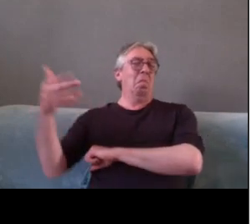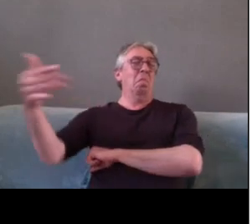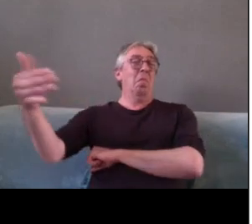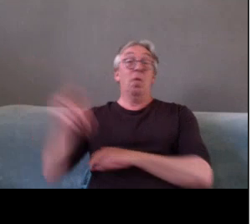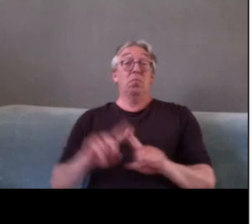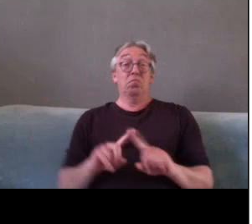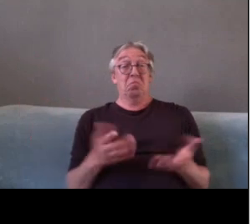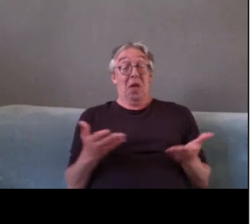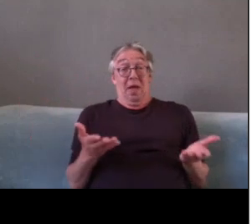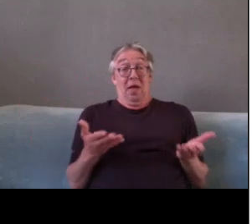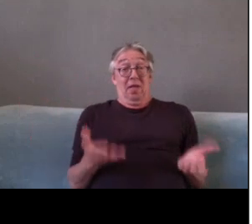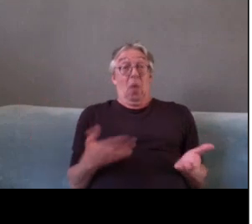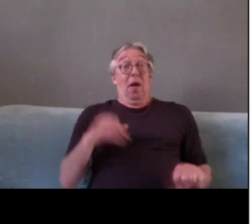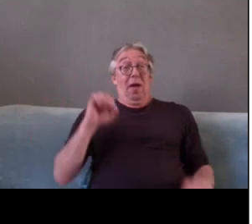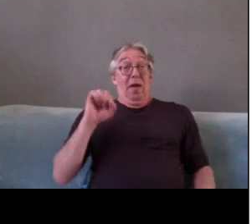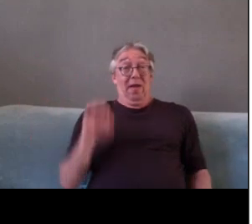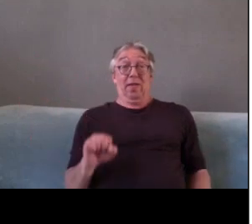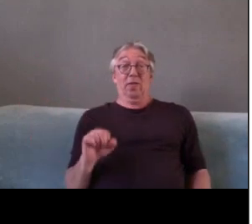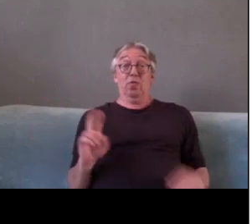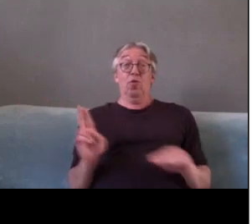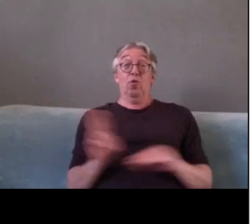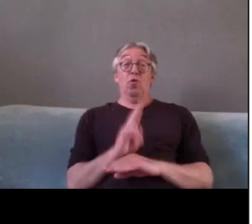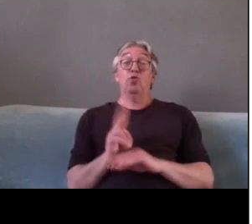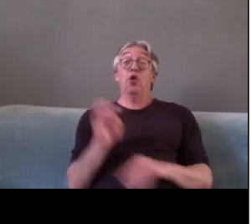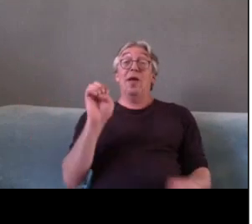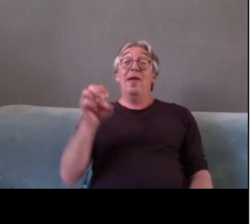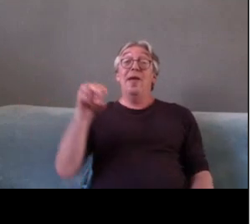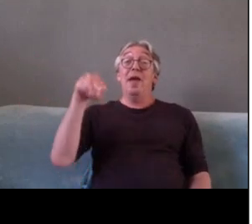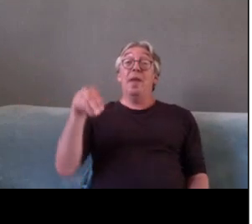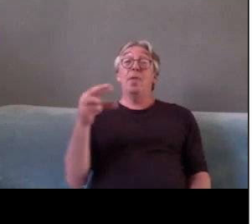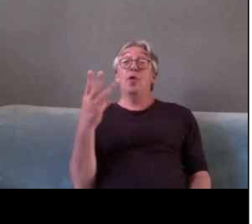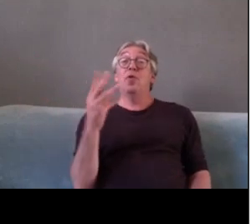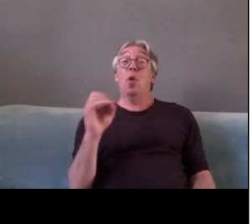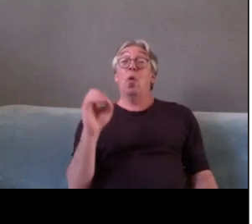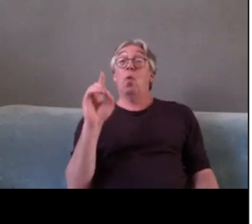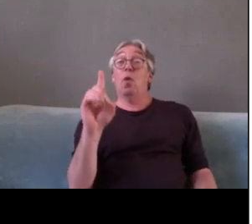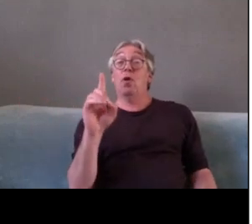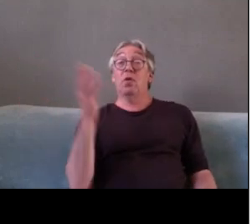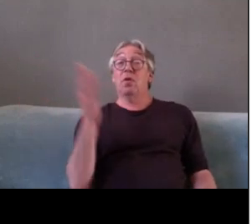of the latest version of the EN301 54 which is the most updated.